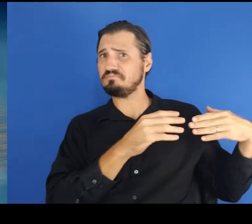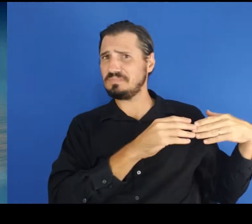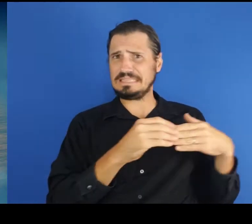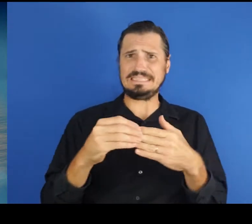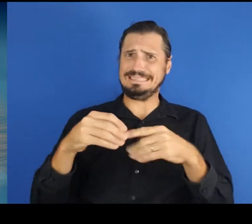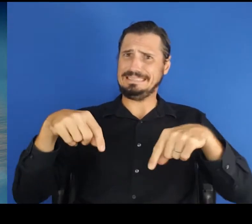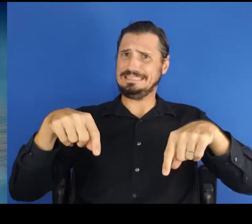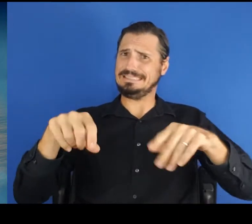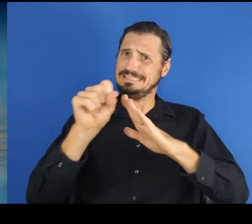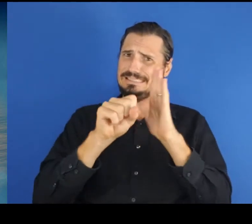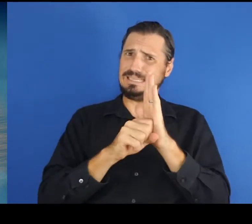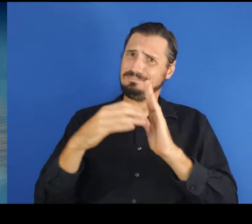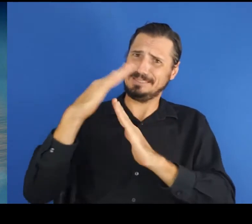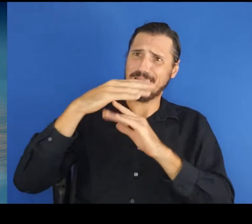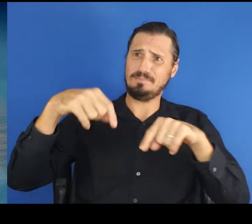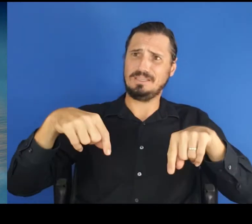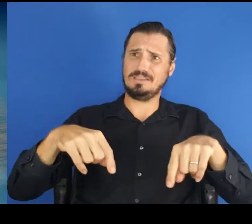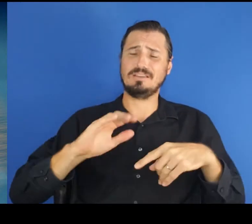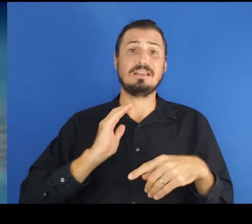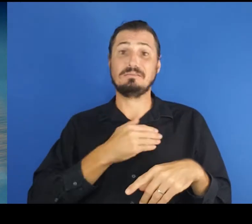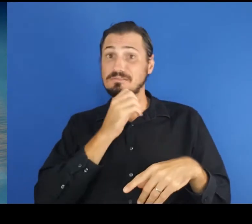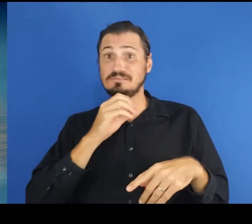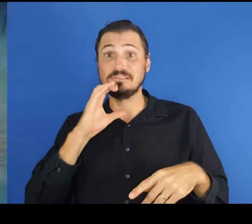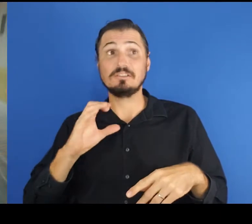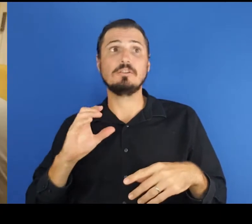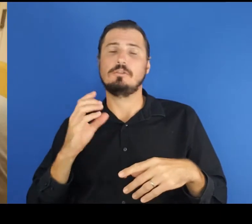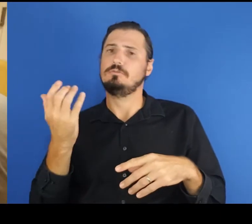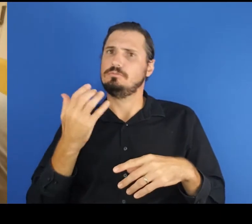state in our vaccination rate and our kupuna are leading the way